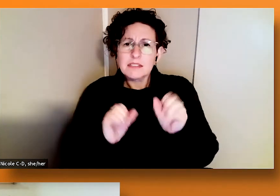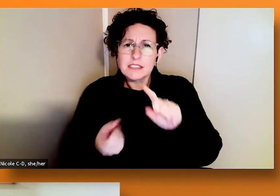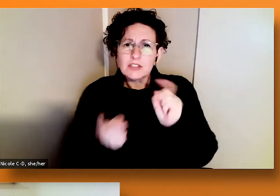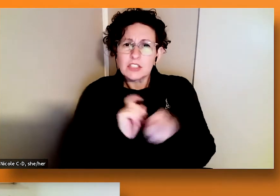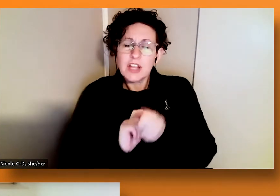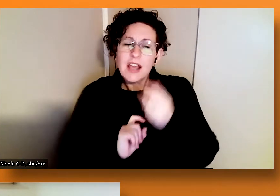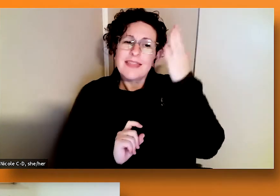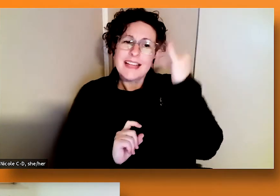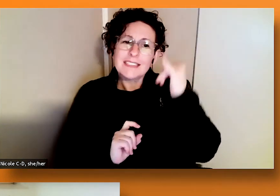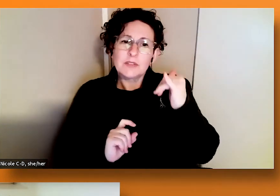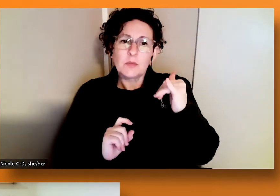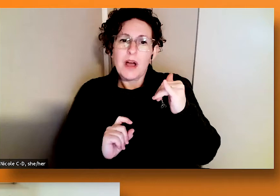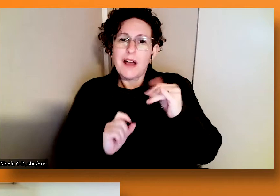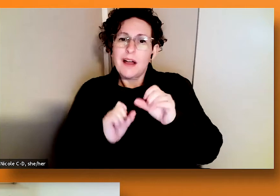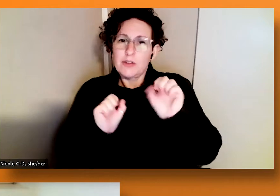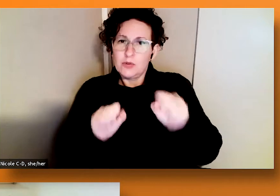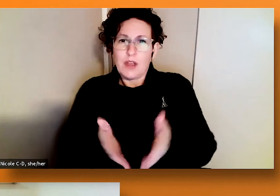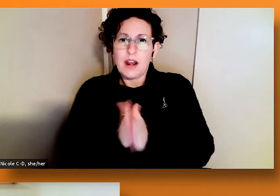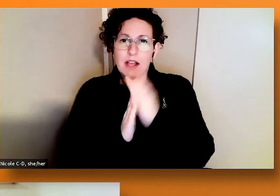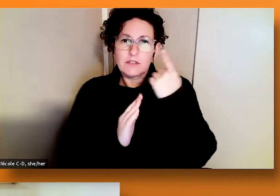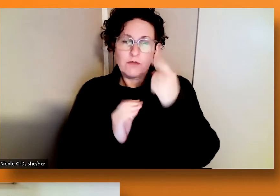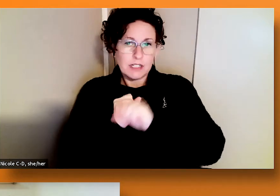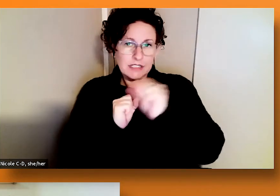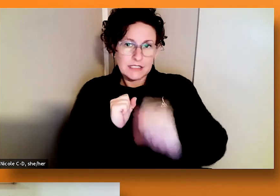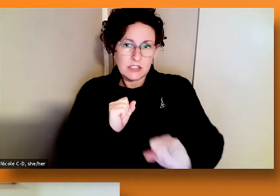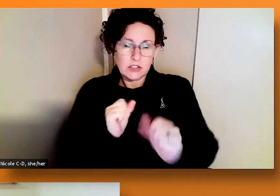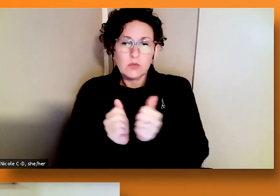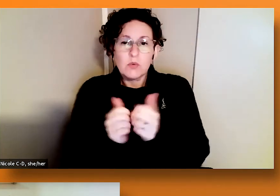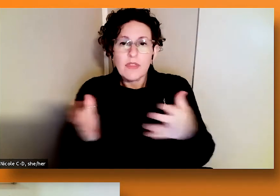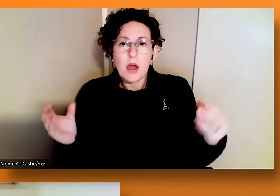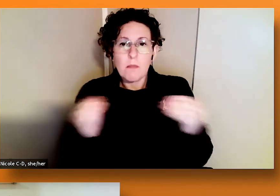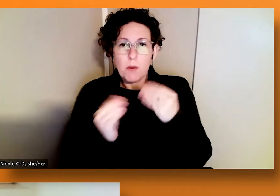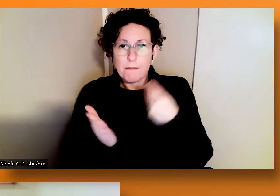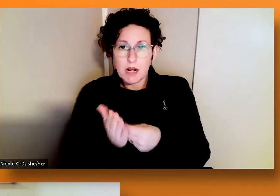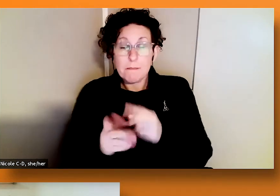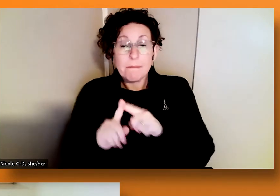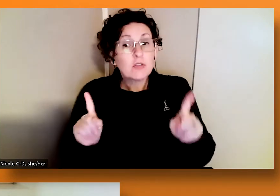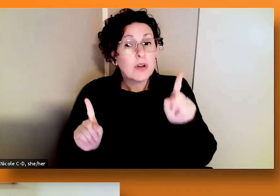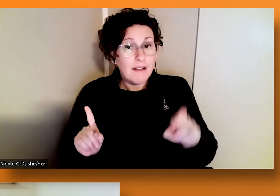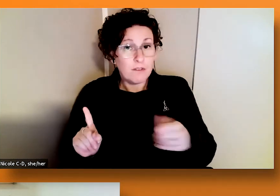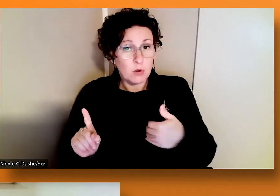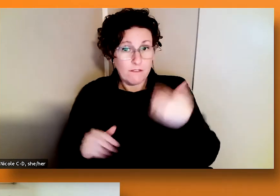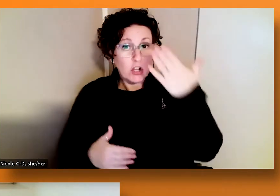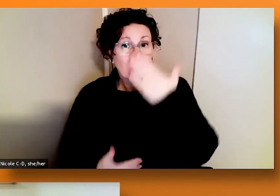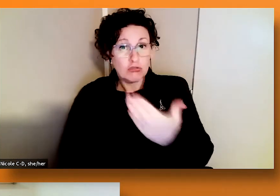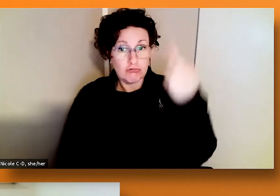So that's why the no-cost extension is there, but it is important to mention that it does need to be justified.